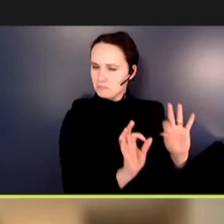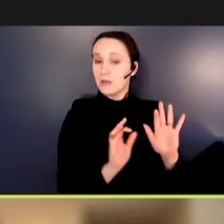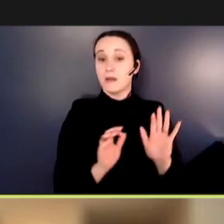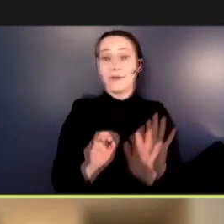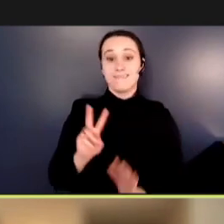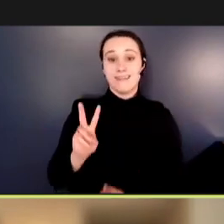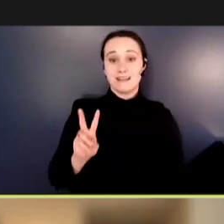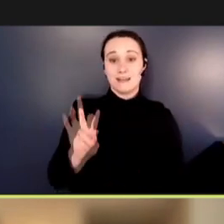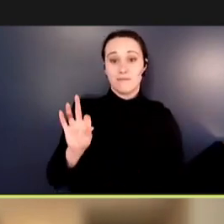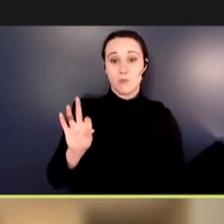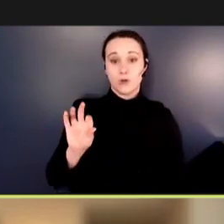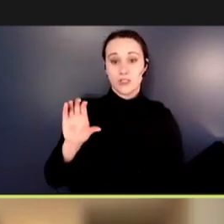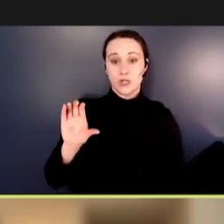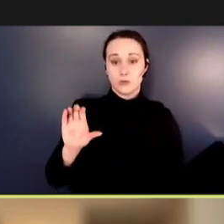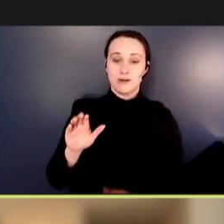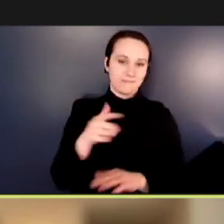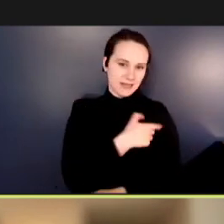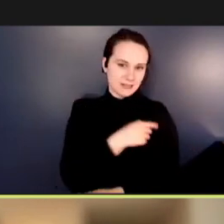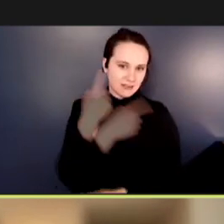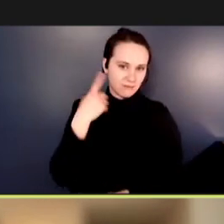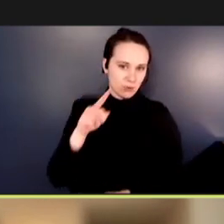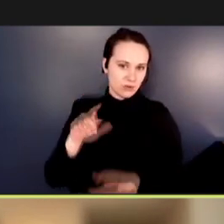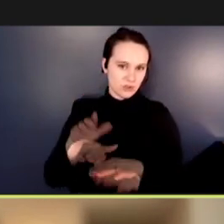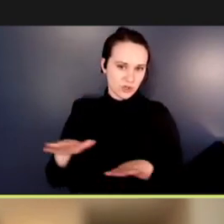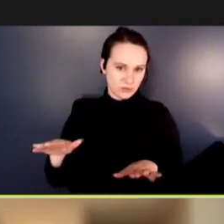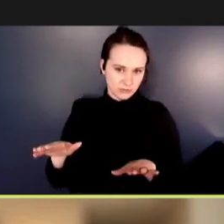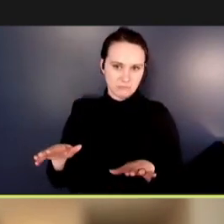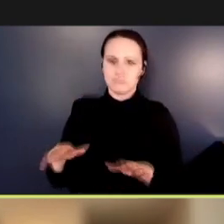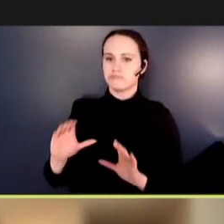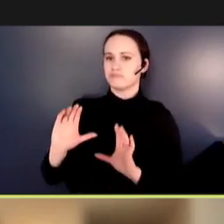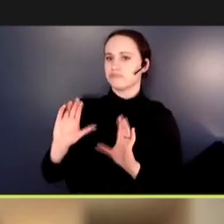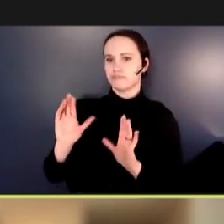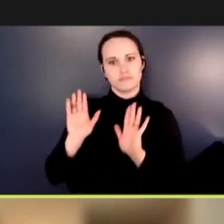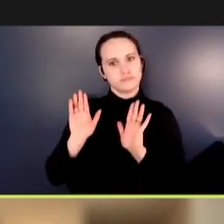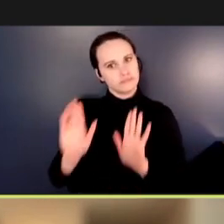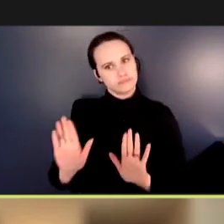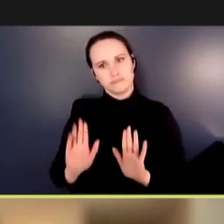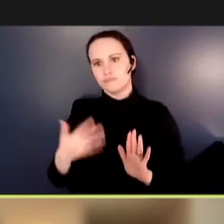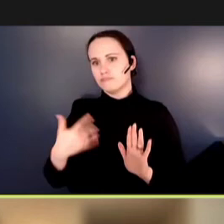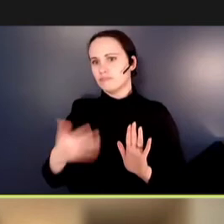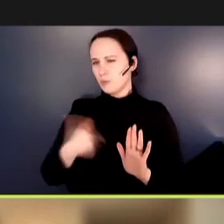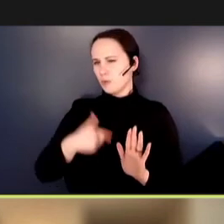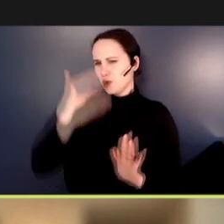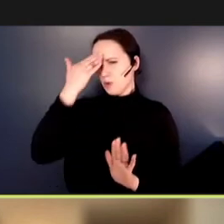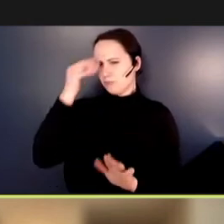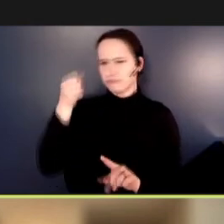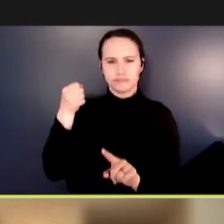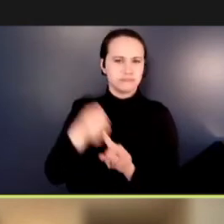like most people know, very, very significant in changing the tide for childhood vaccine rates,